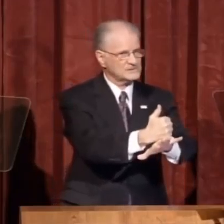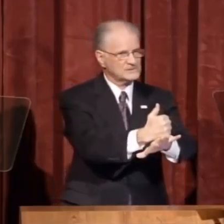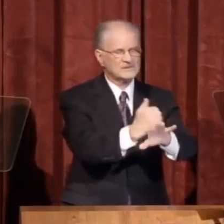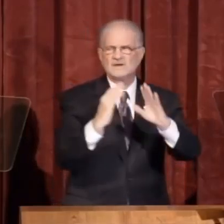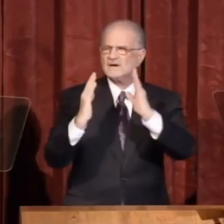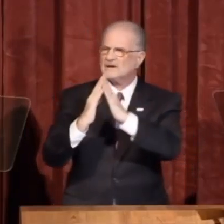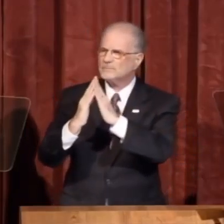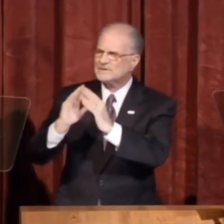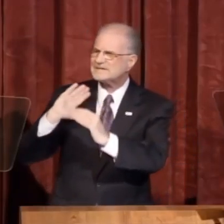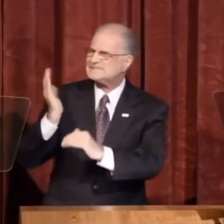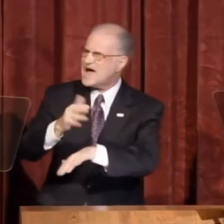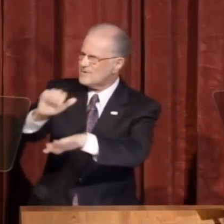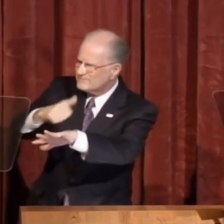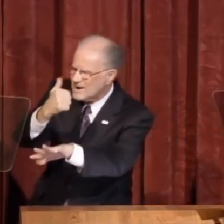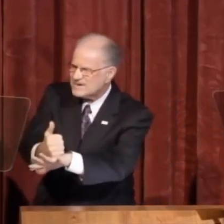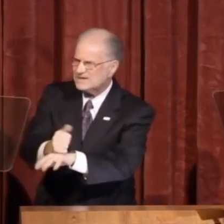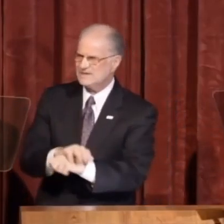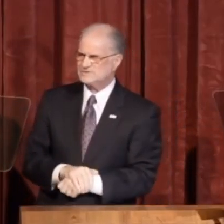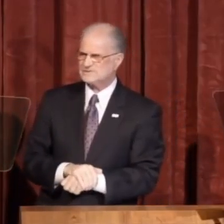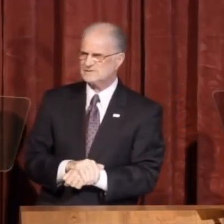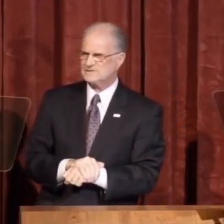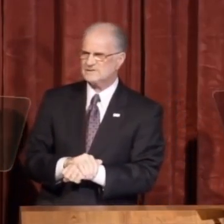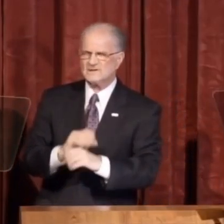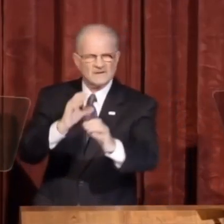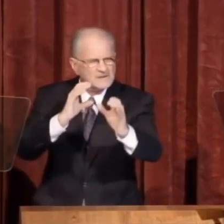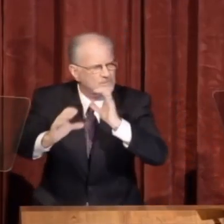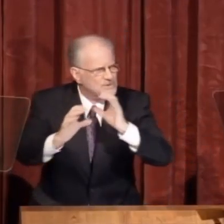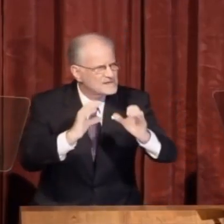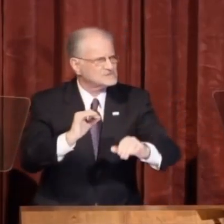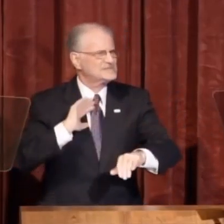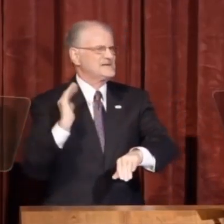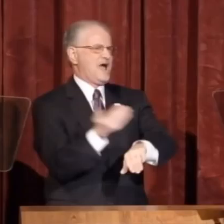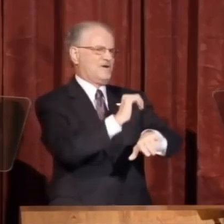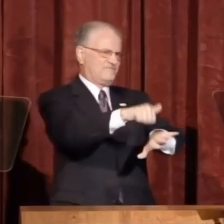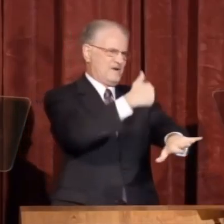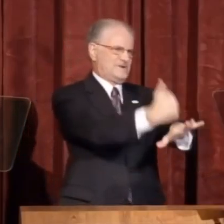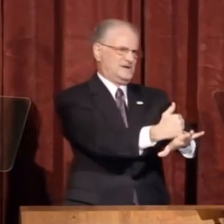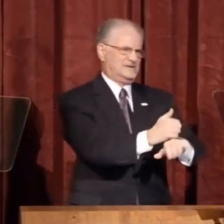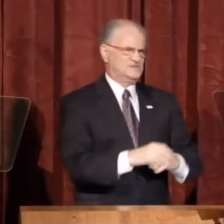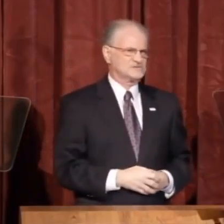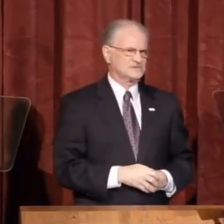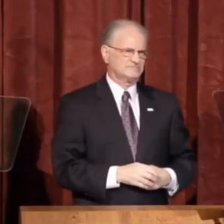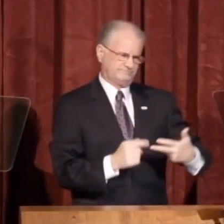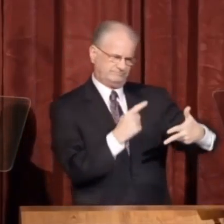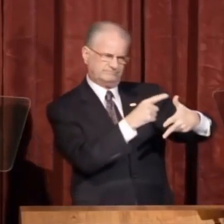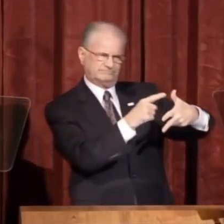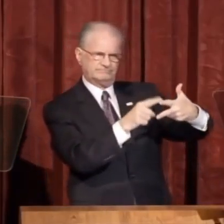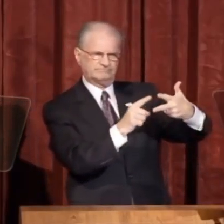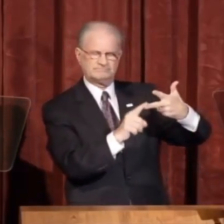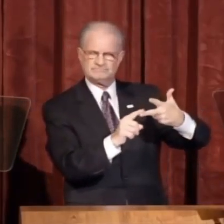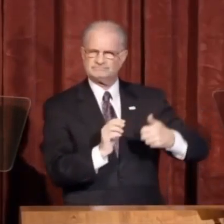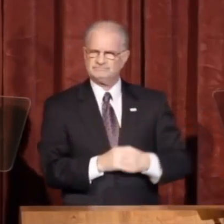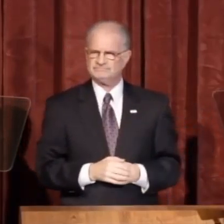We all take inspiration from his eloquent speeches.